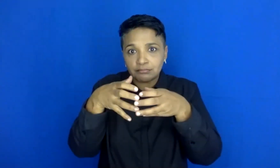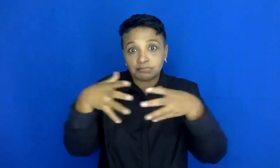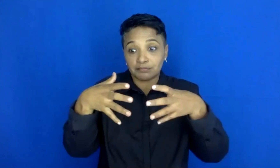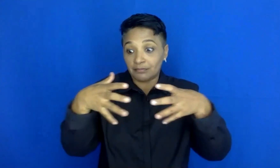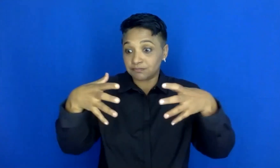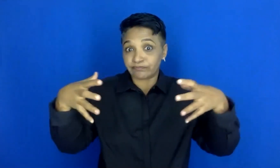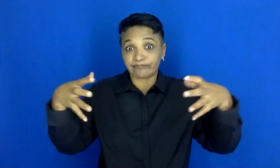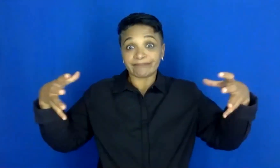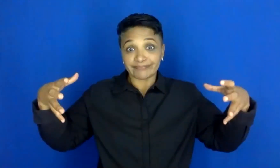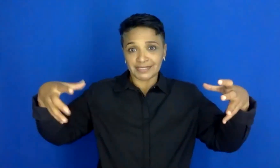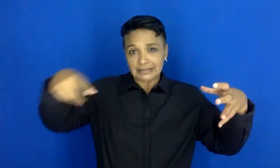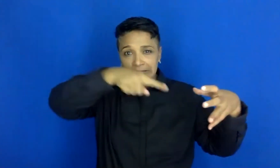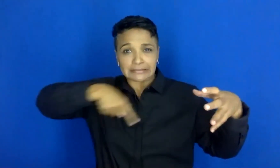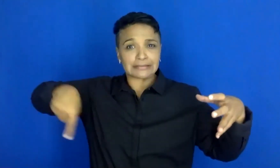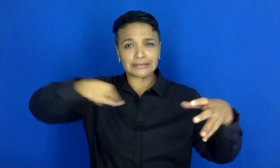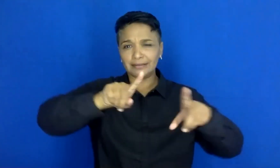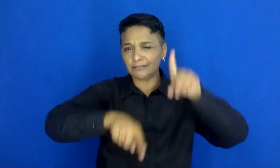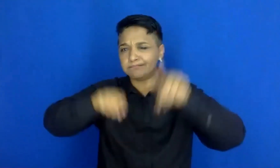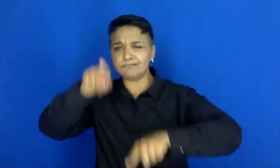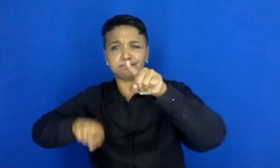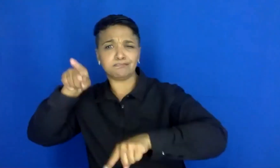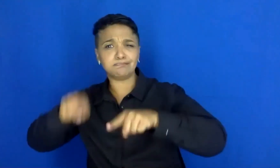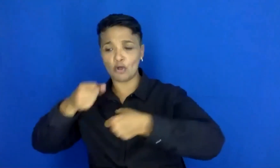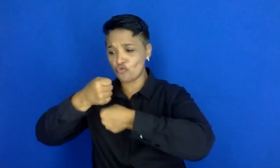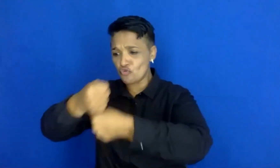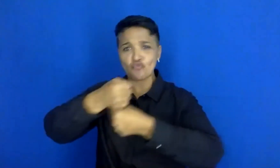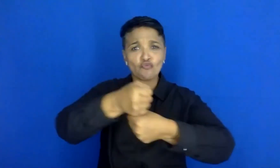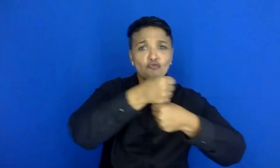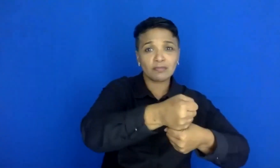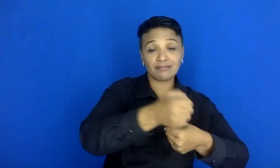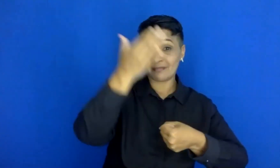diversity how can we ensure that there are people really from you know the most underrepresented